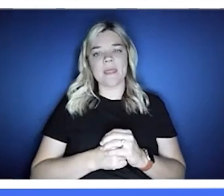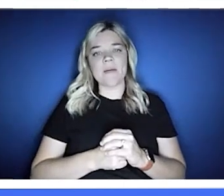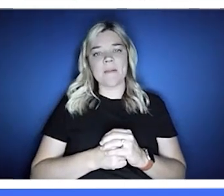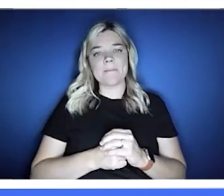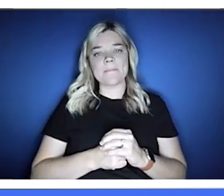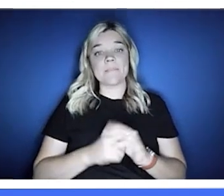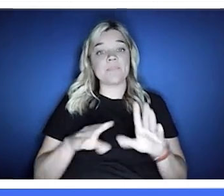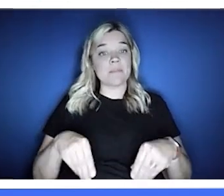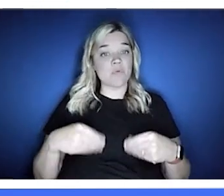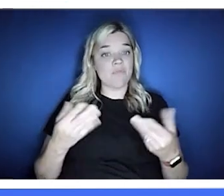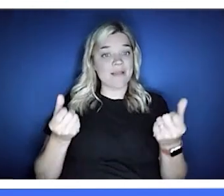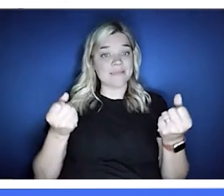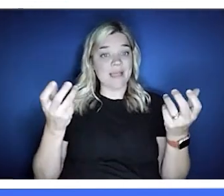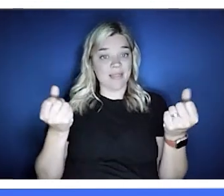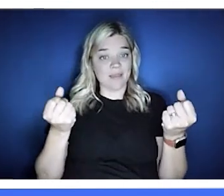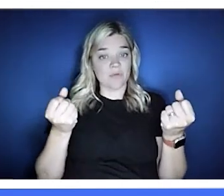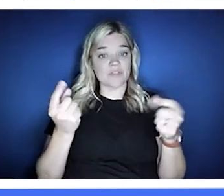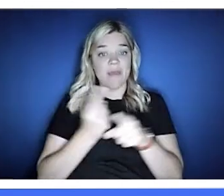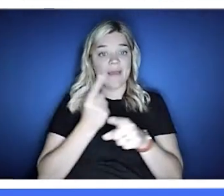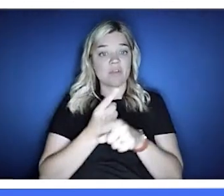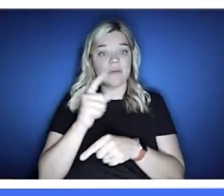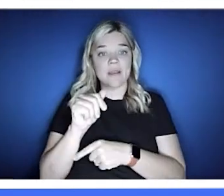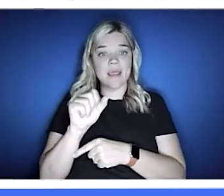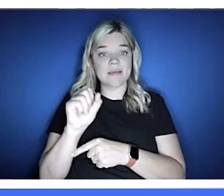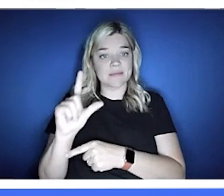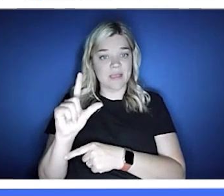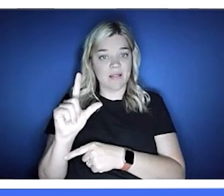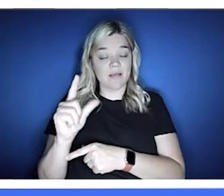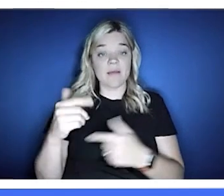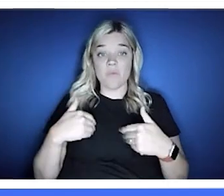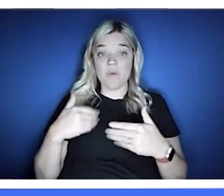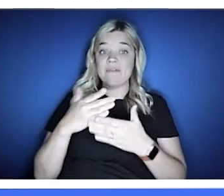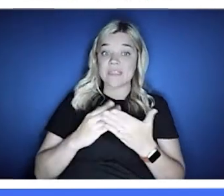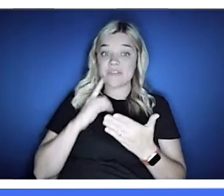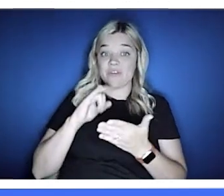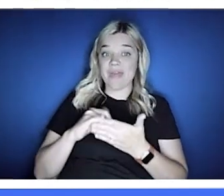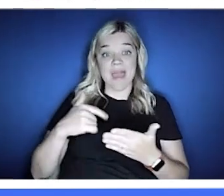Providing sign language and accurate ASL, we have a division for that. I'm not part of that, but we have a great